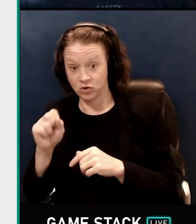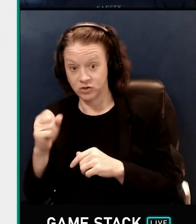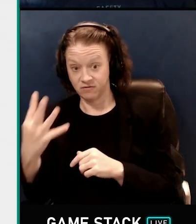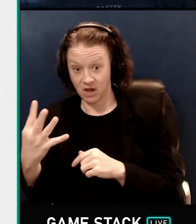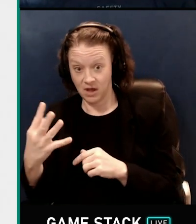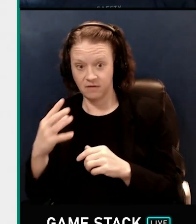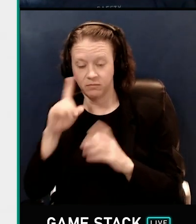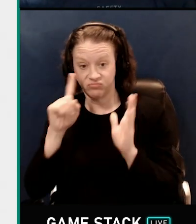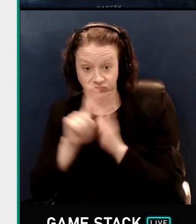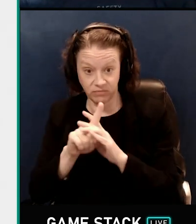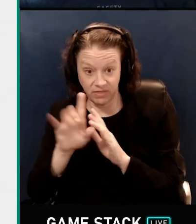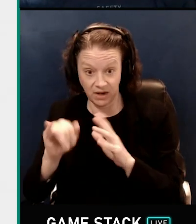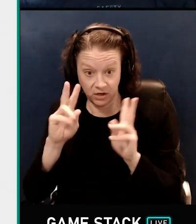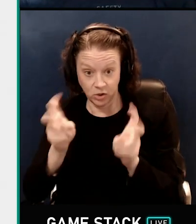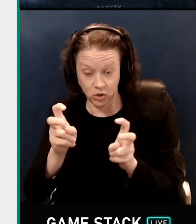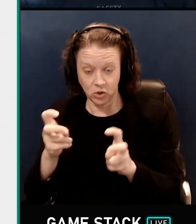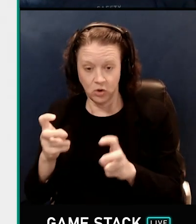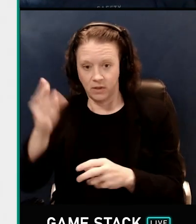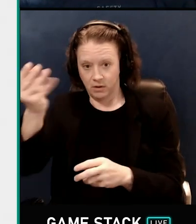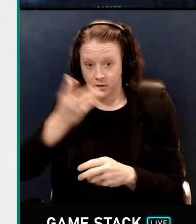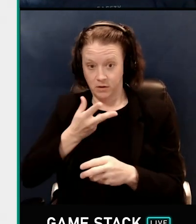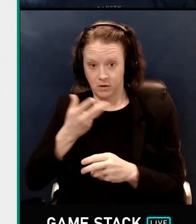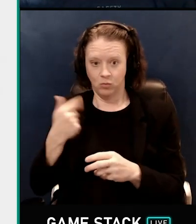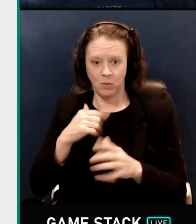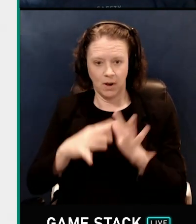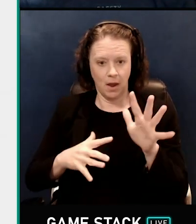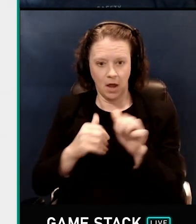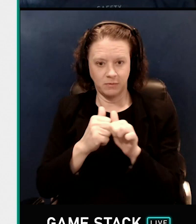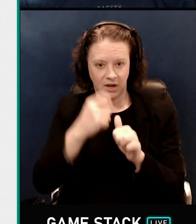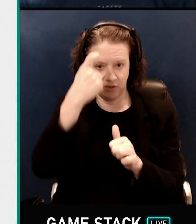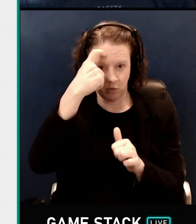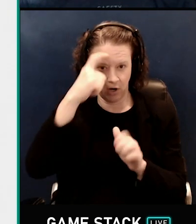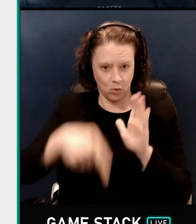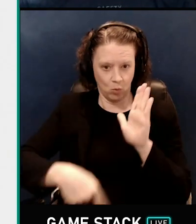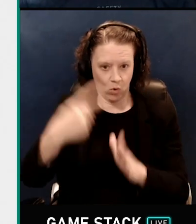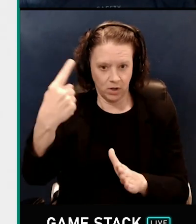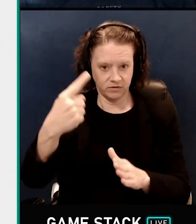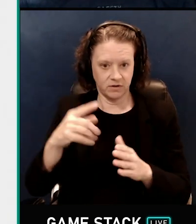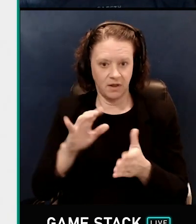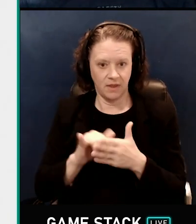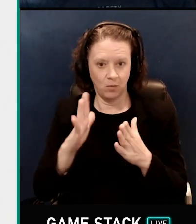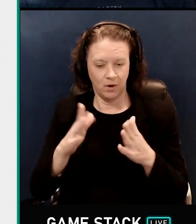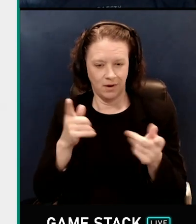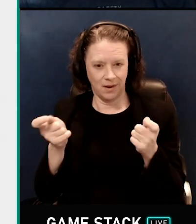they would let us know we would quickly update the brain one time note, handle it without much extra effort.